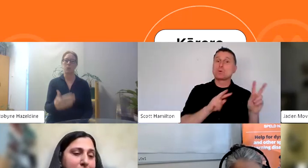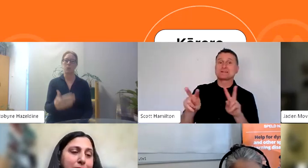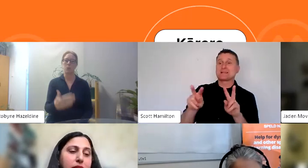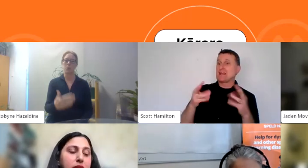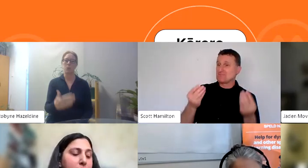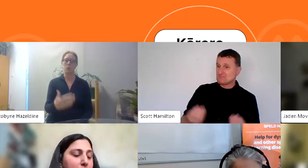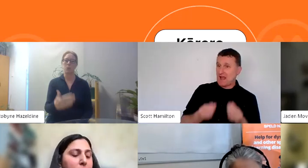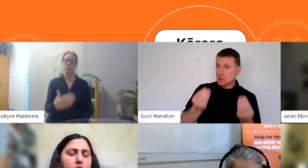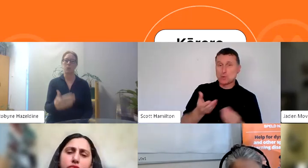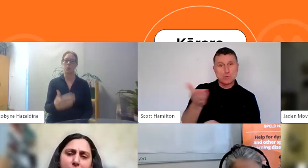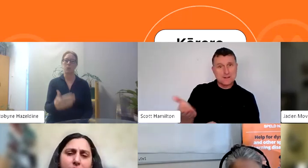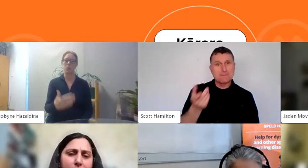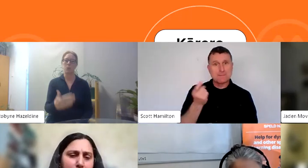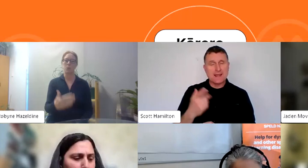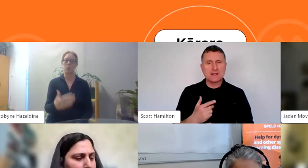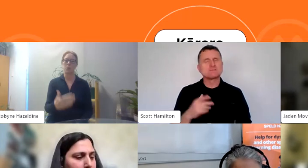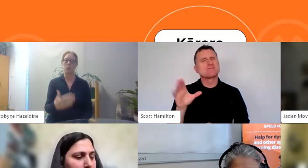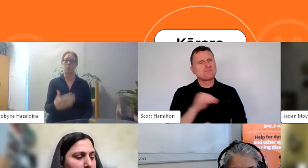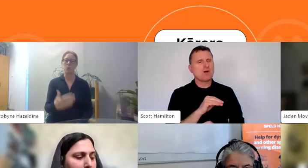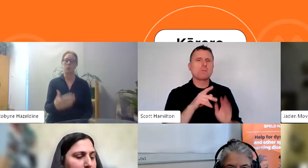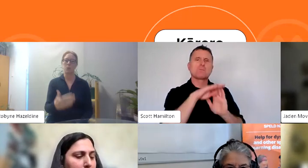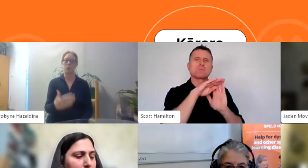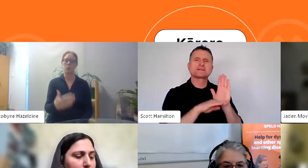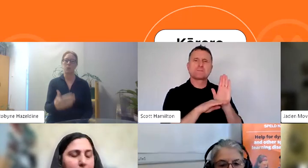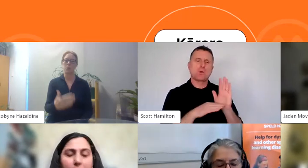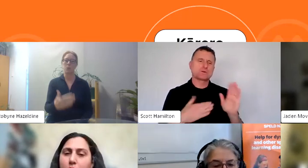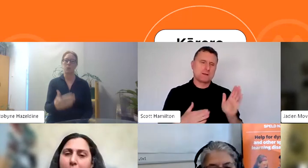perspective. So it's really, really important to, again, look at where